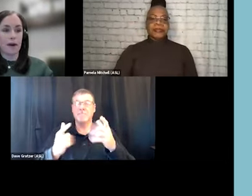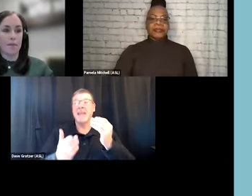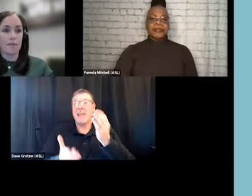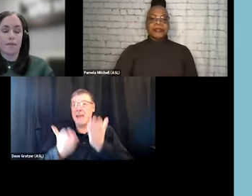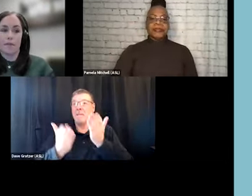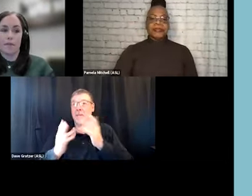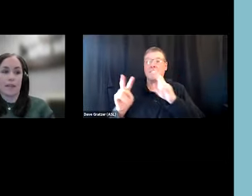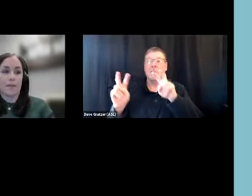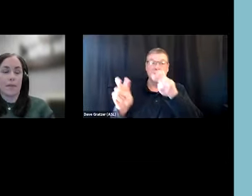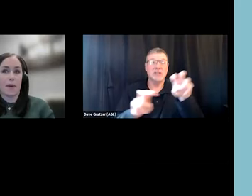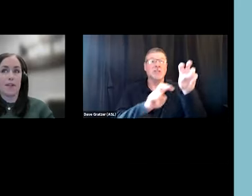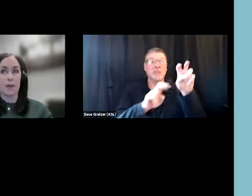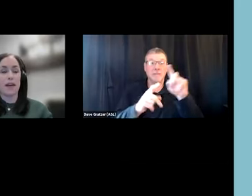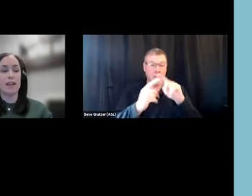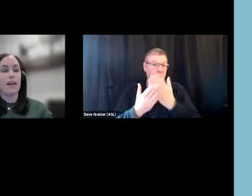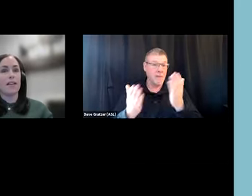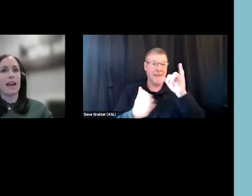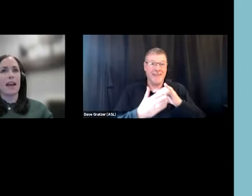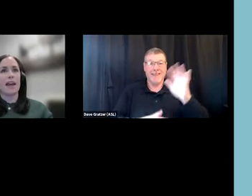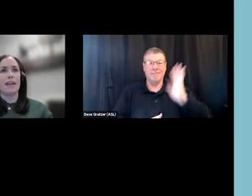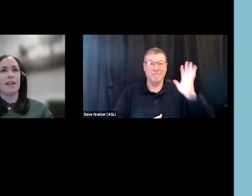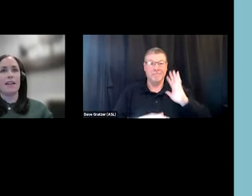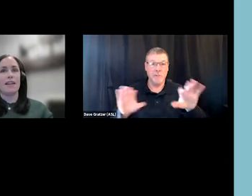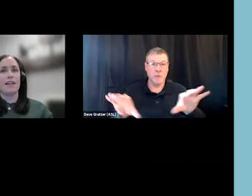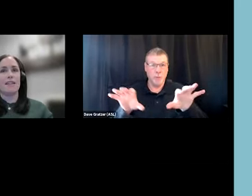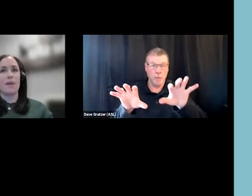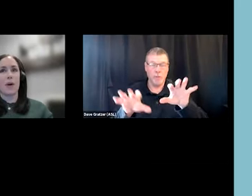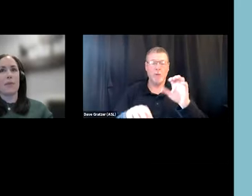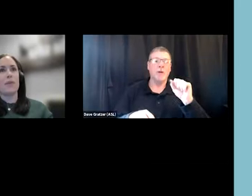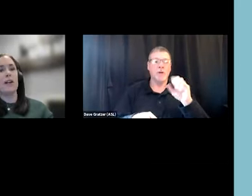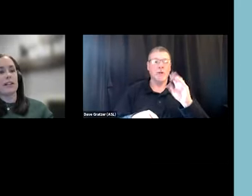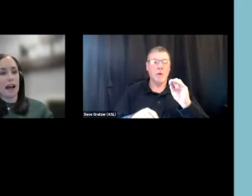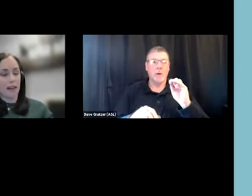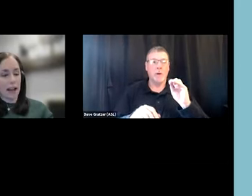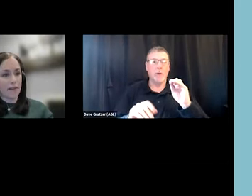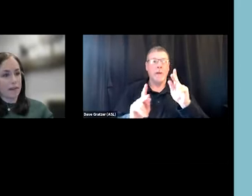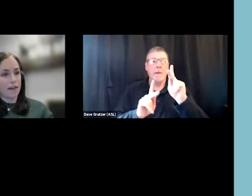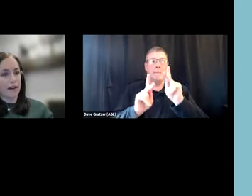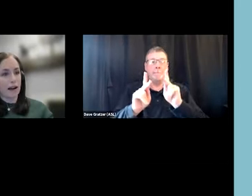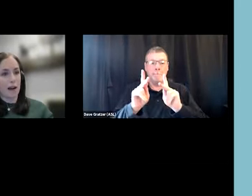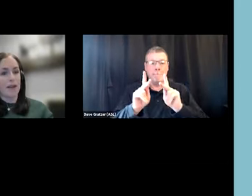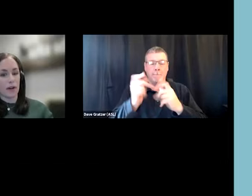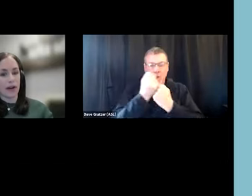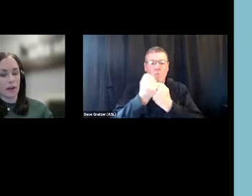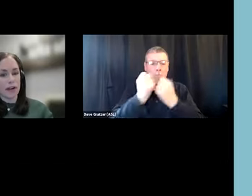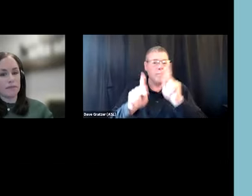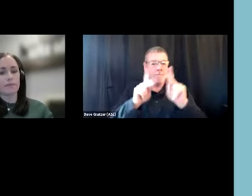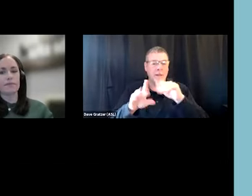from things that they might be doing, they support people in building that life in recovery.